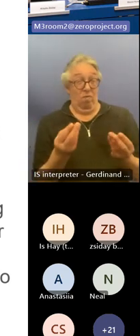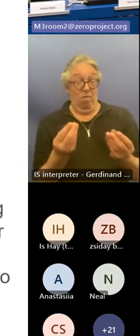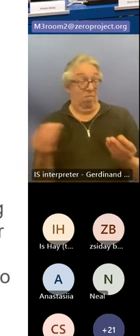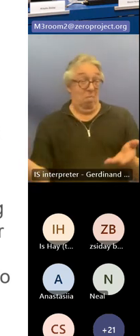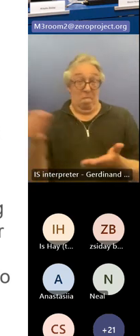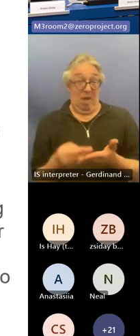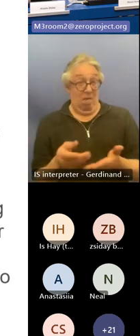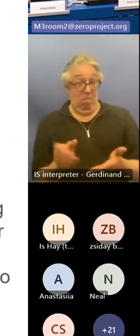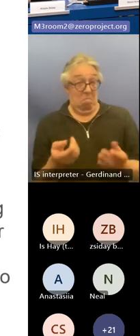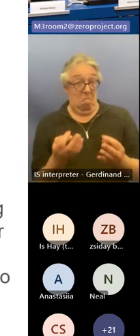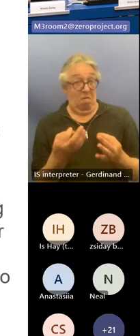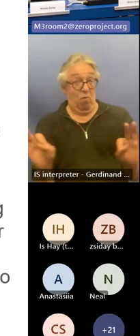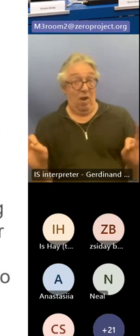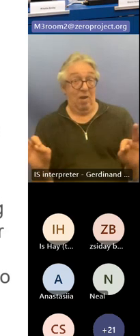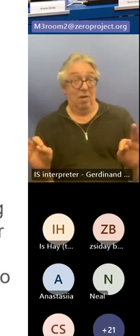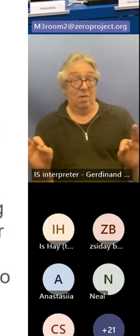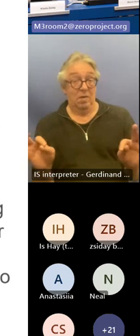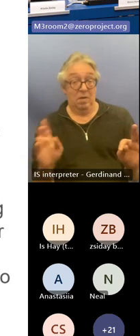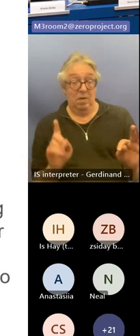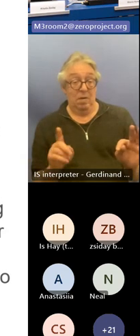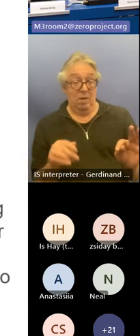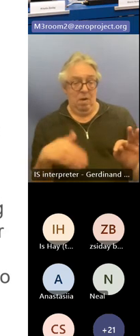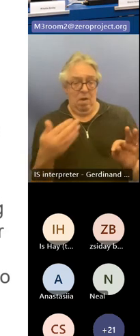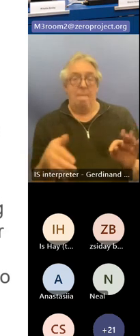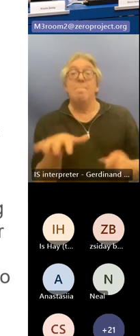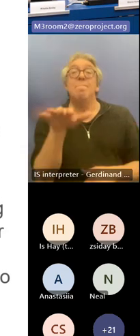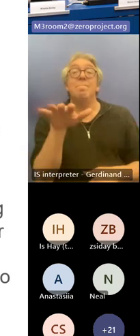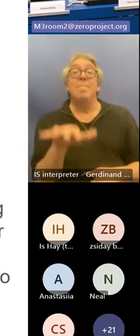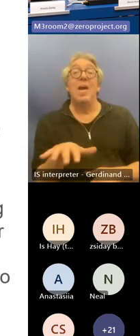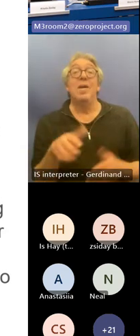about it and it is going to be available on our website in May so keep an eye out for it.